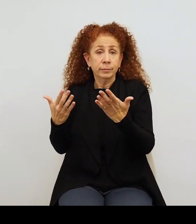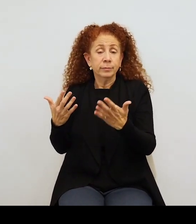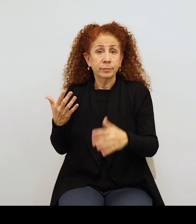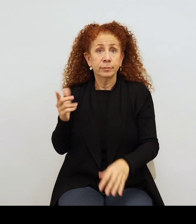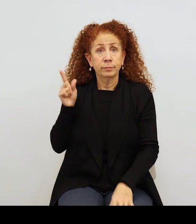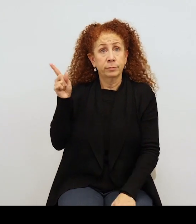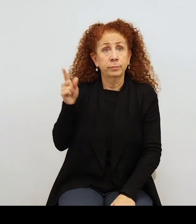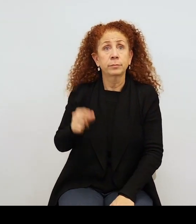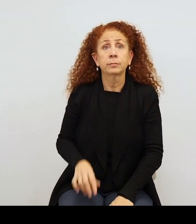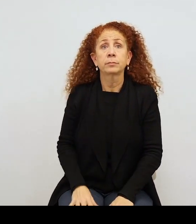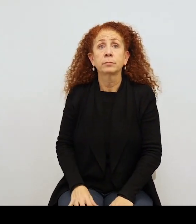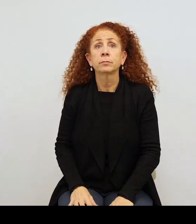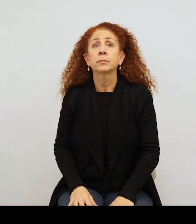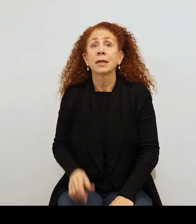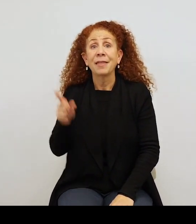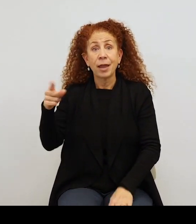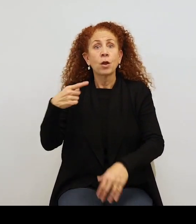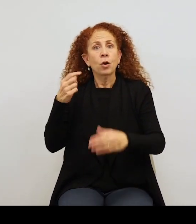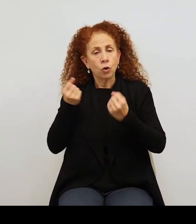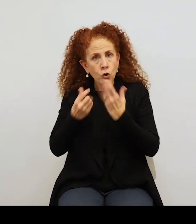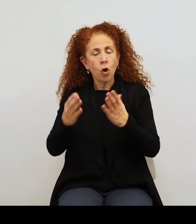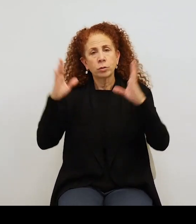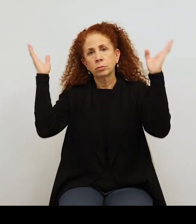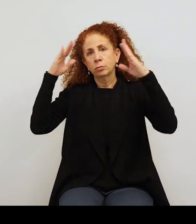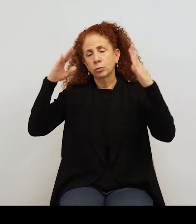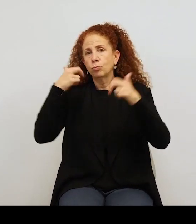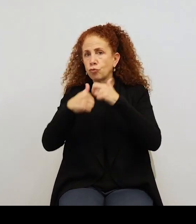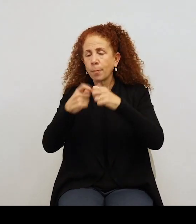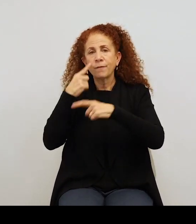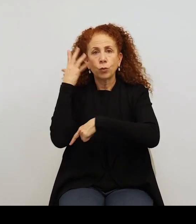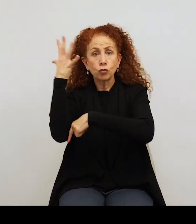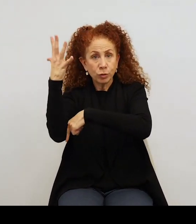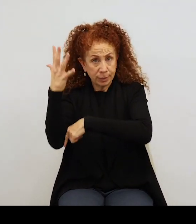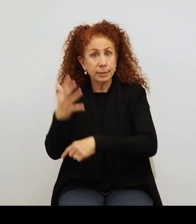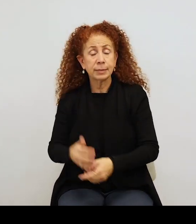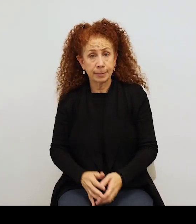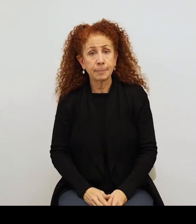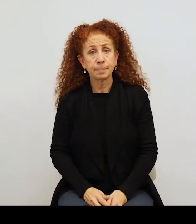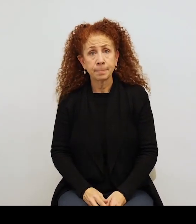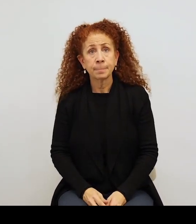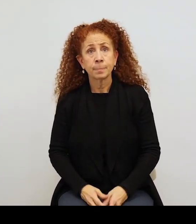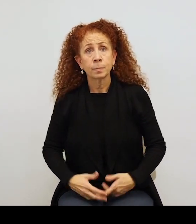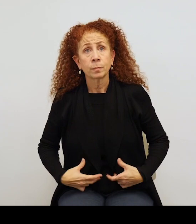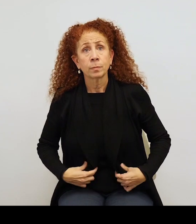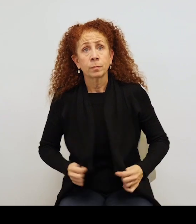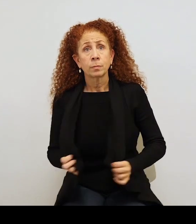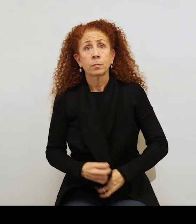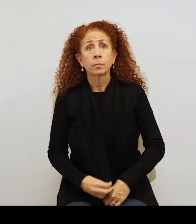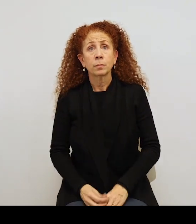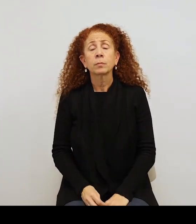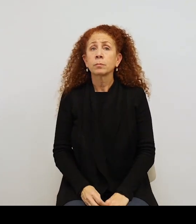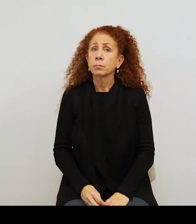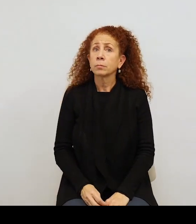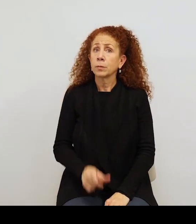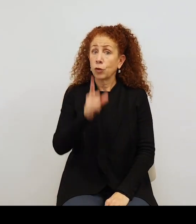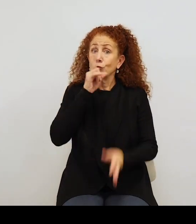And they are creating big problems for trees. So there are definitely issues.